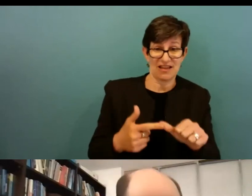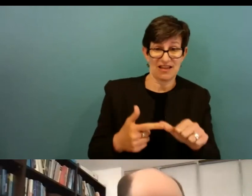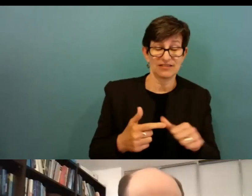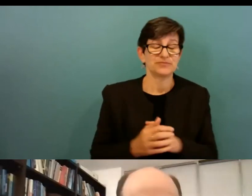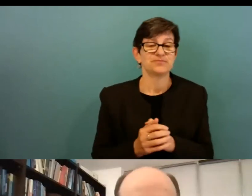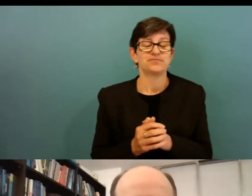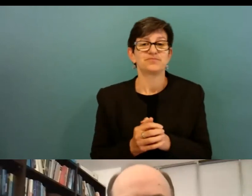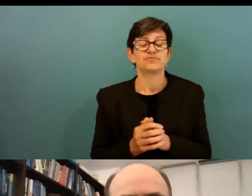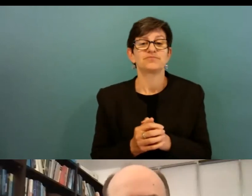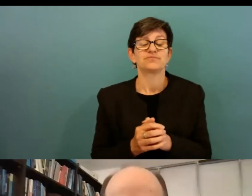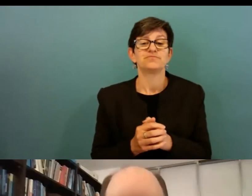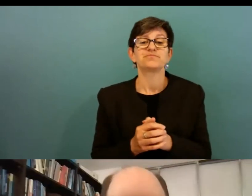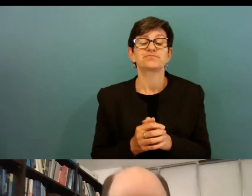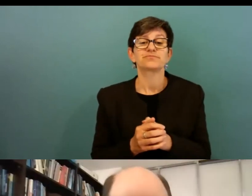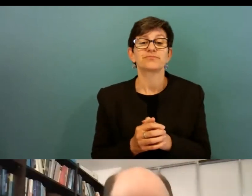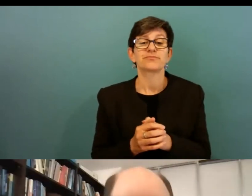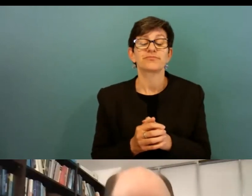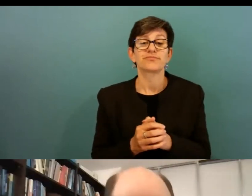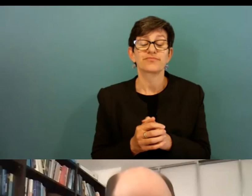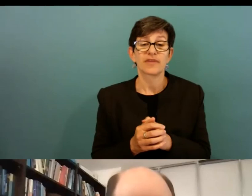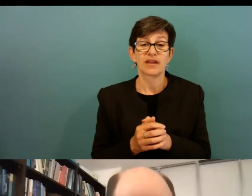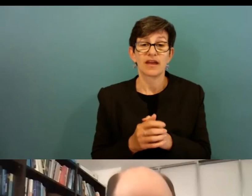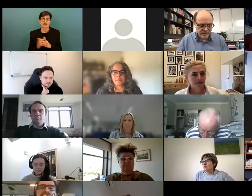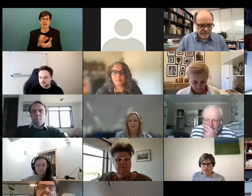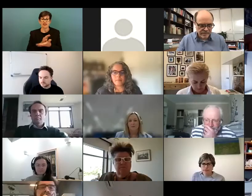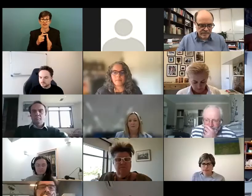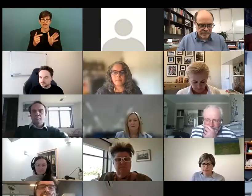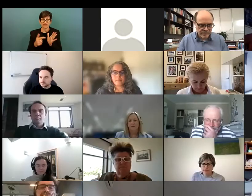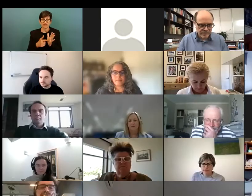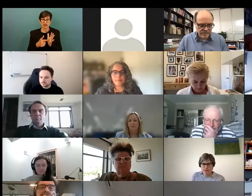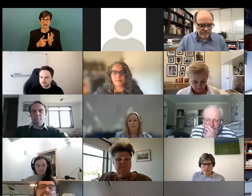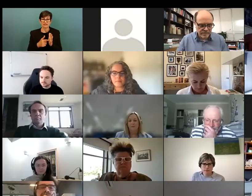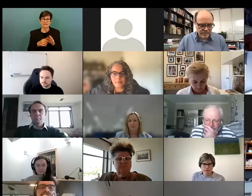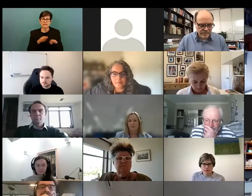up on a number of questions in different ways has actually related to the sample size and